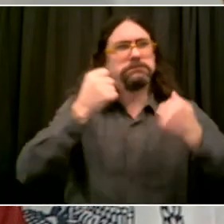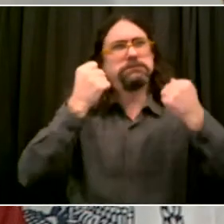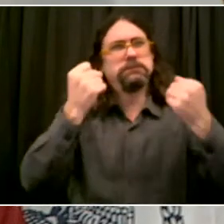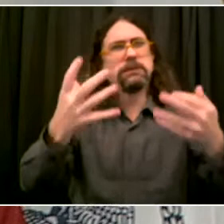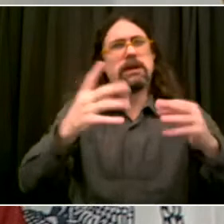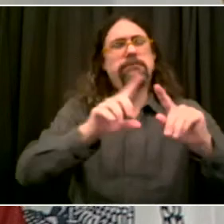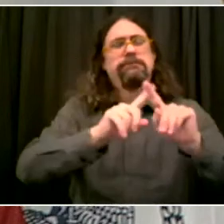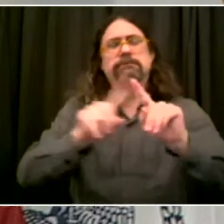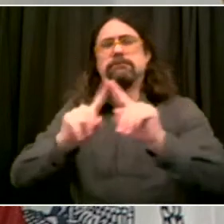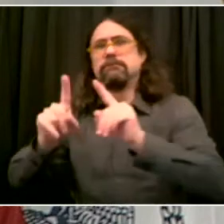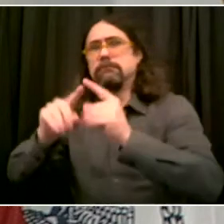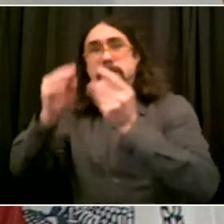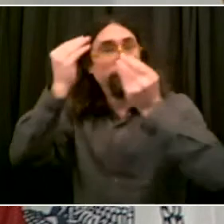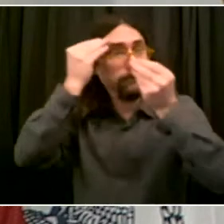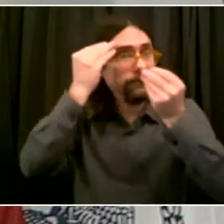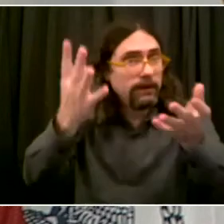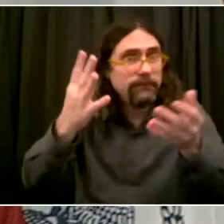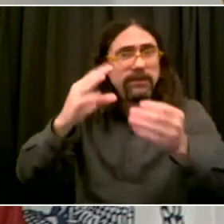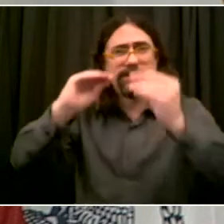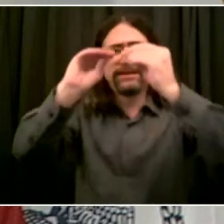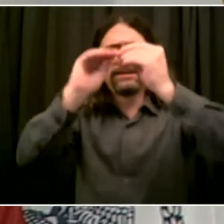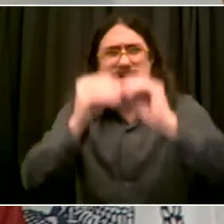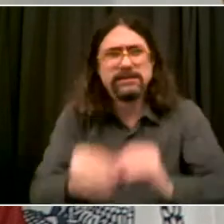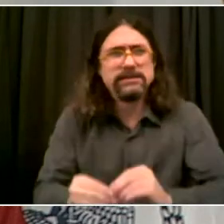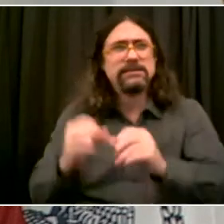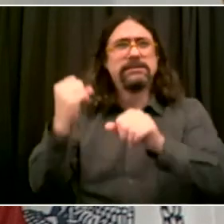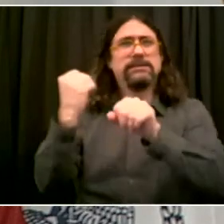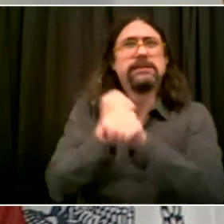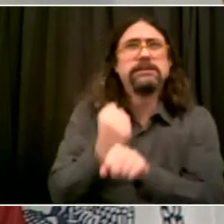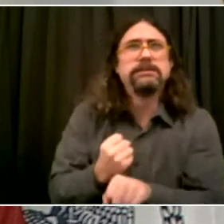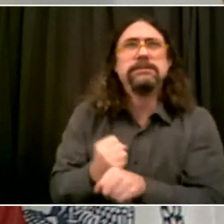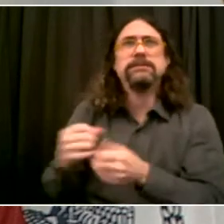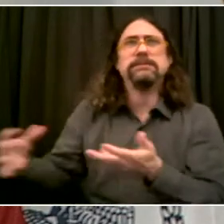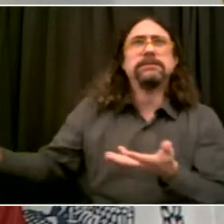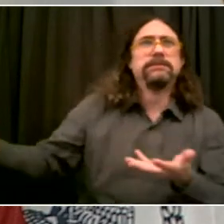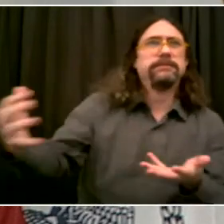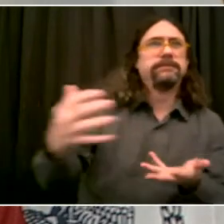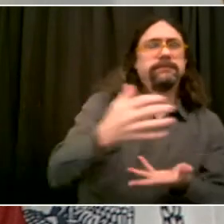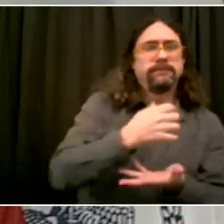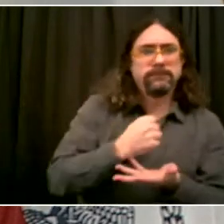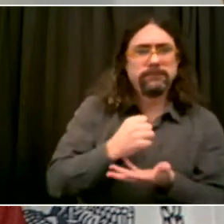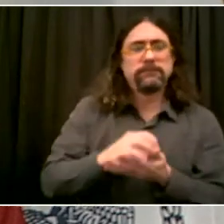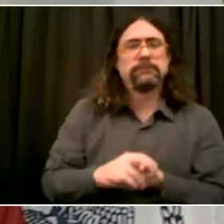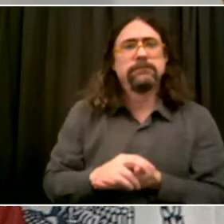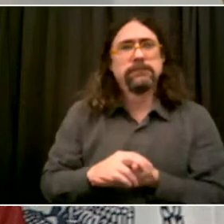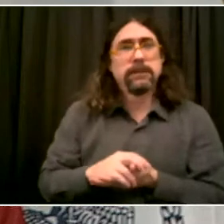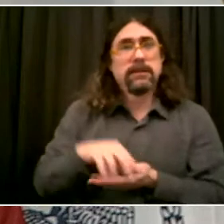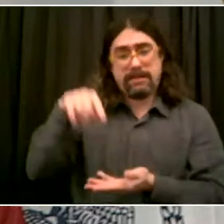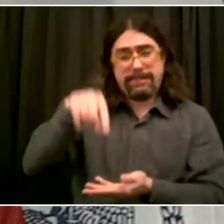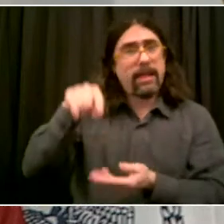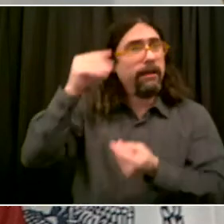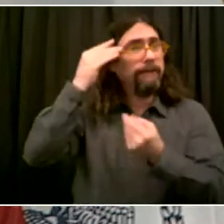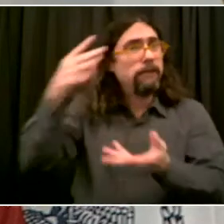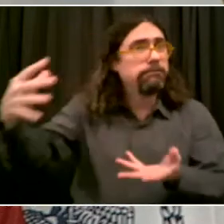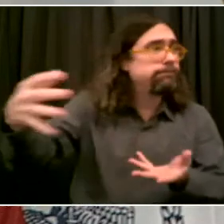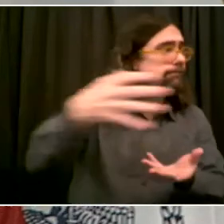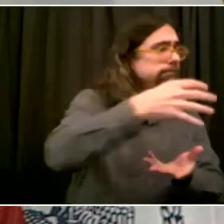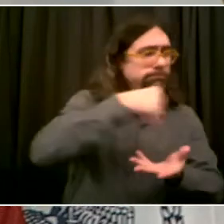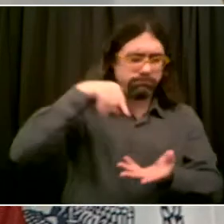THE NEXT FEW